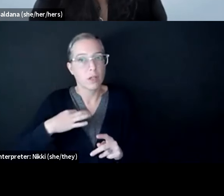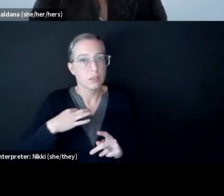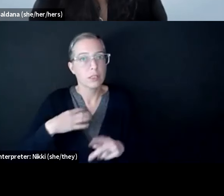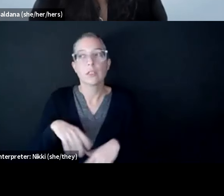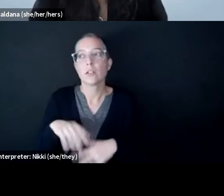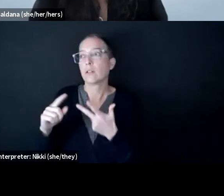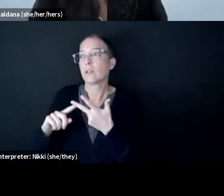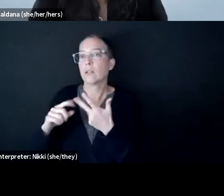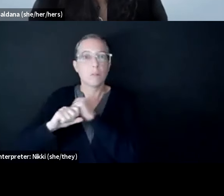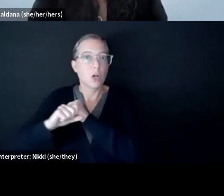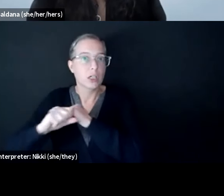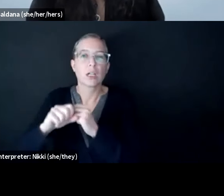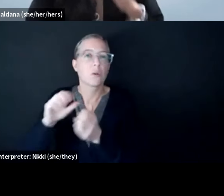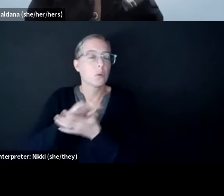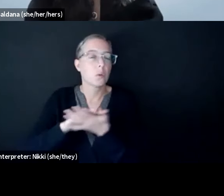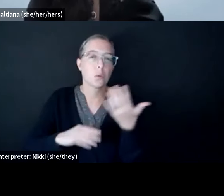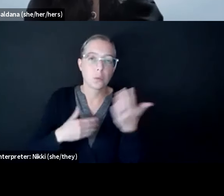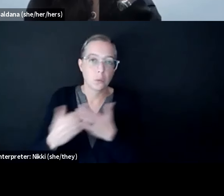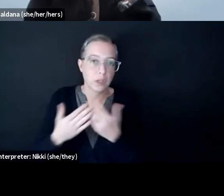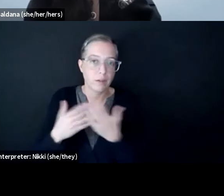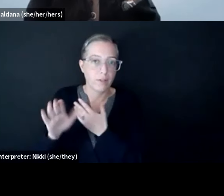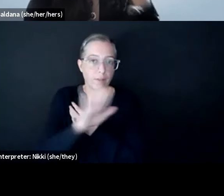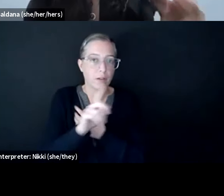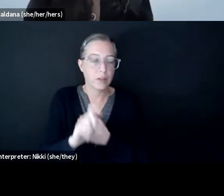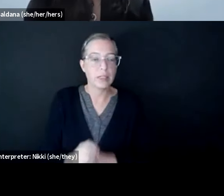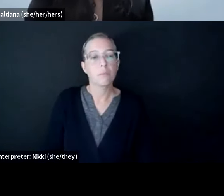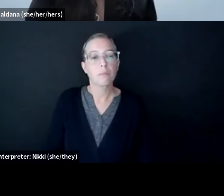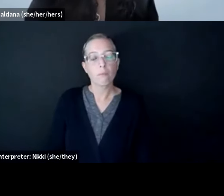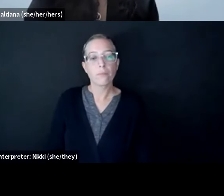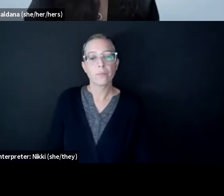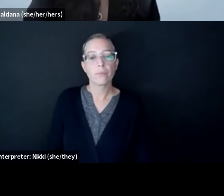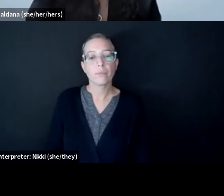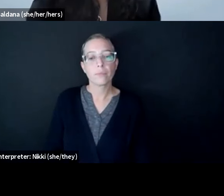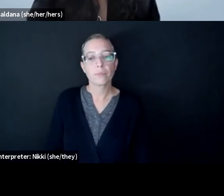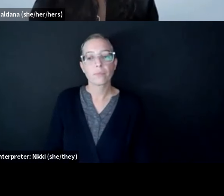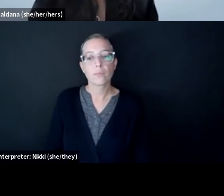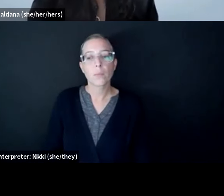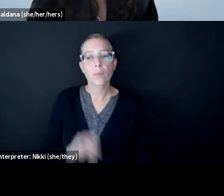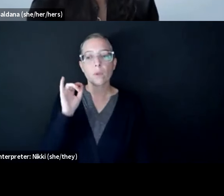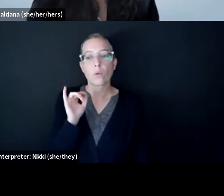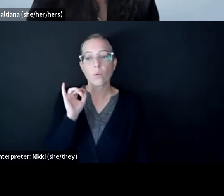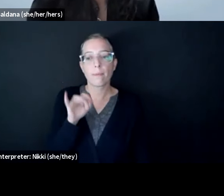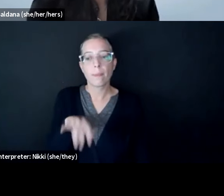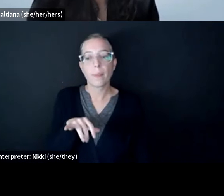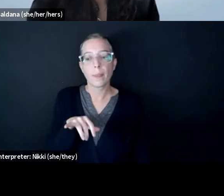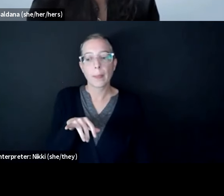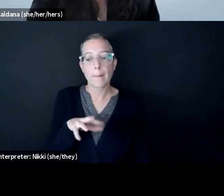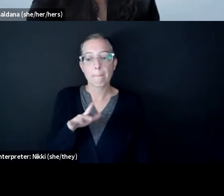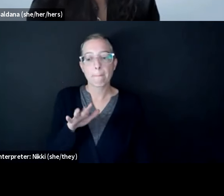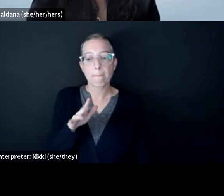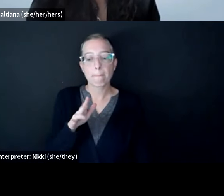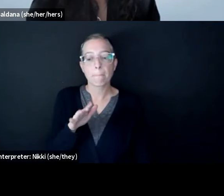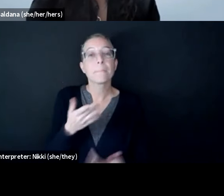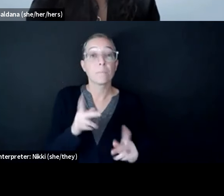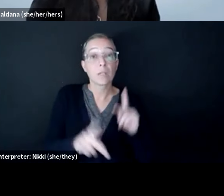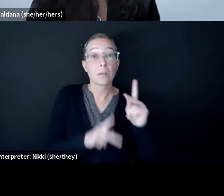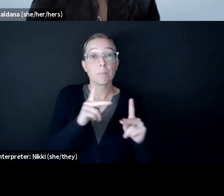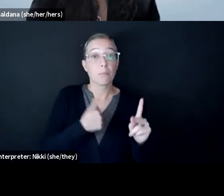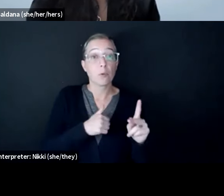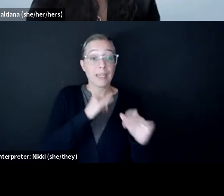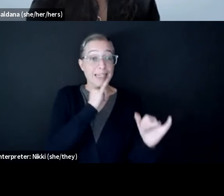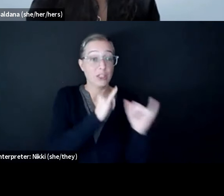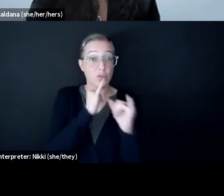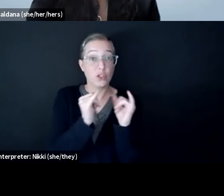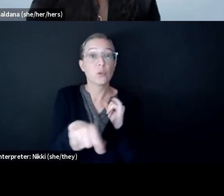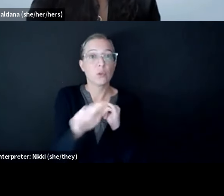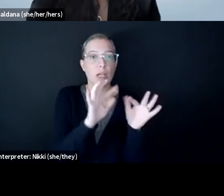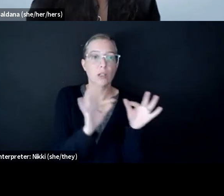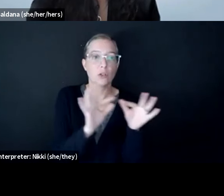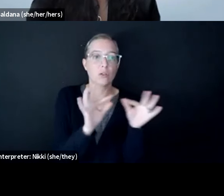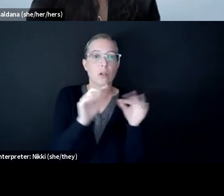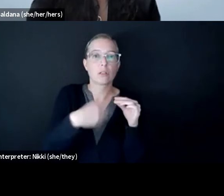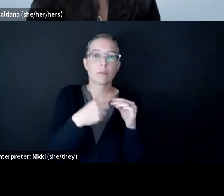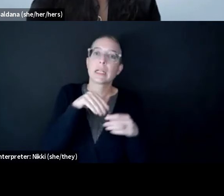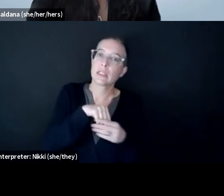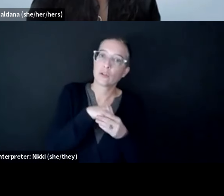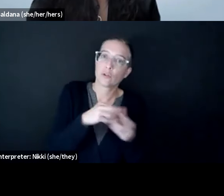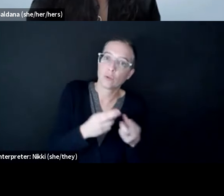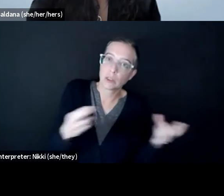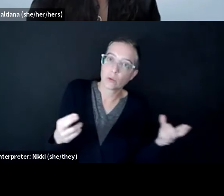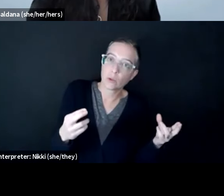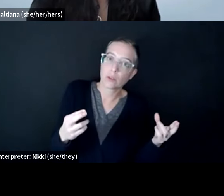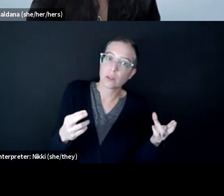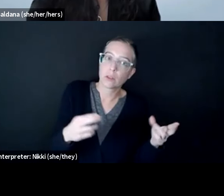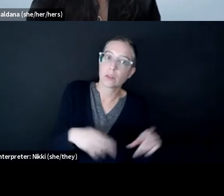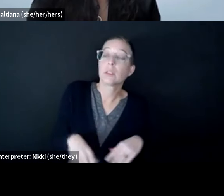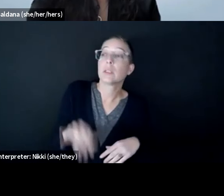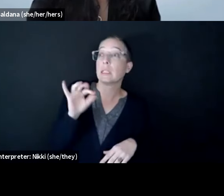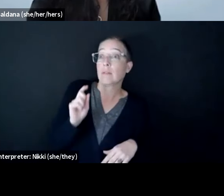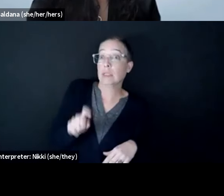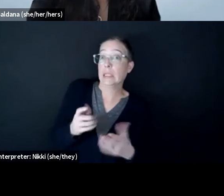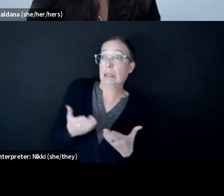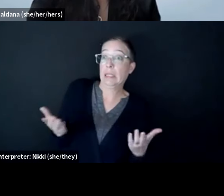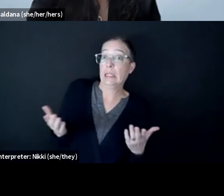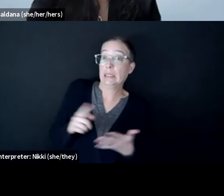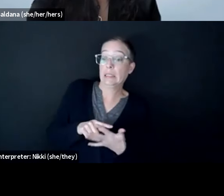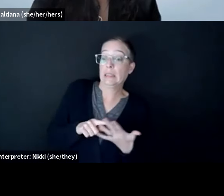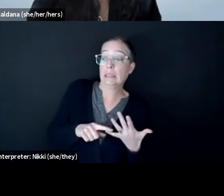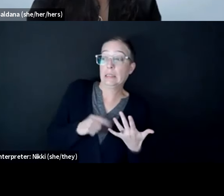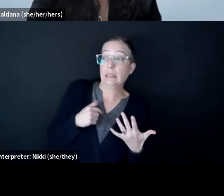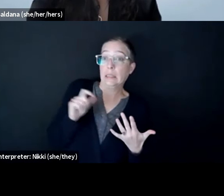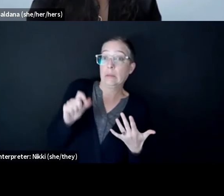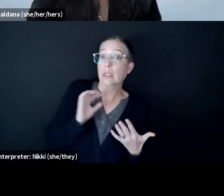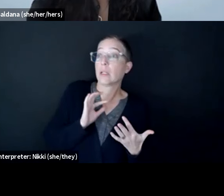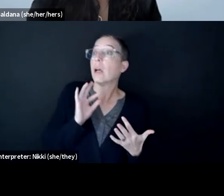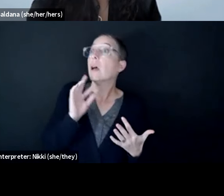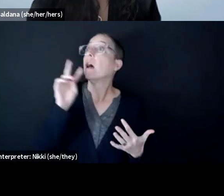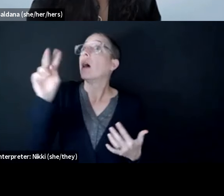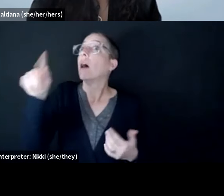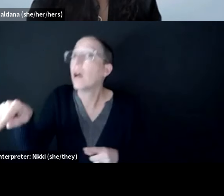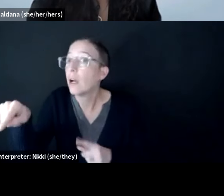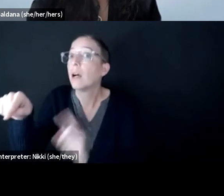Melissa Dattalo: And so that was kind of the way that the people in the interviews talked about you know here's our internal resources if if we need things we can look to external external resources.